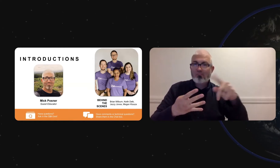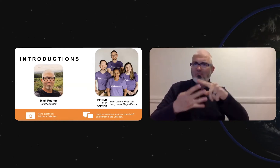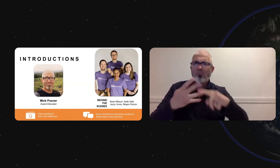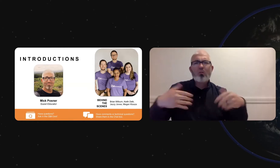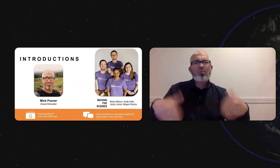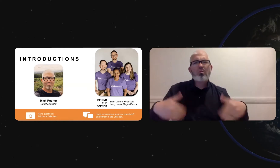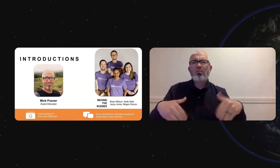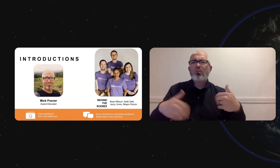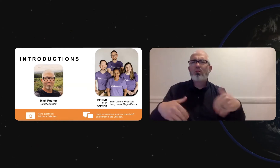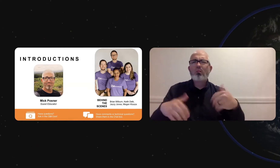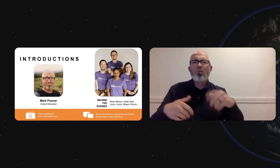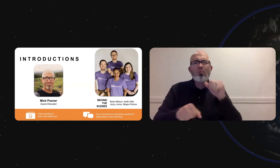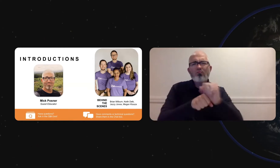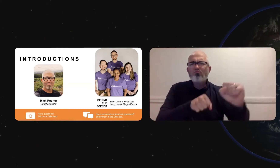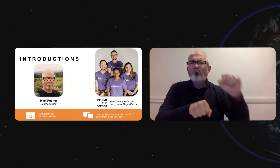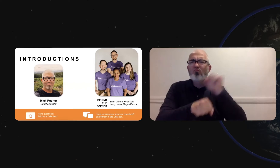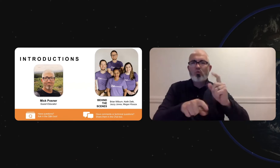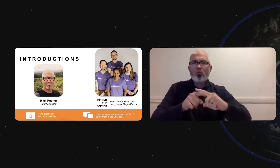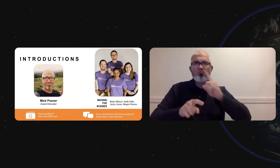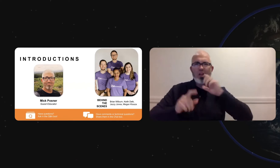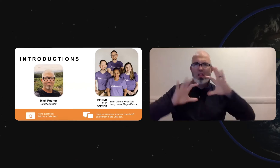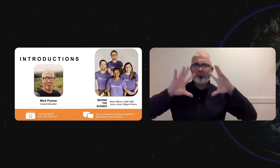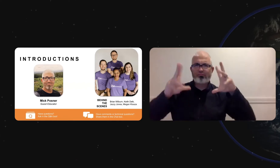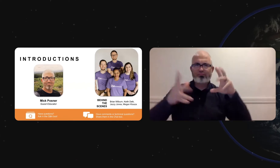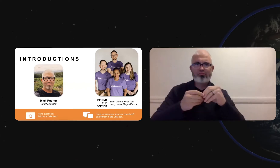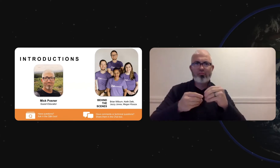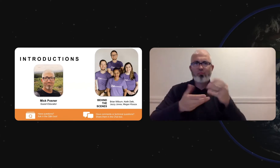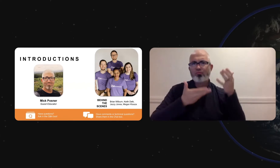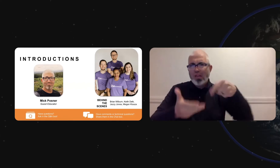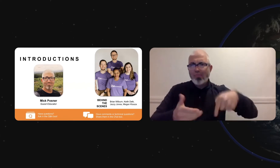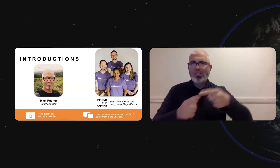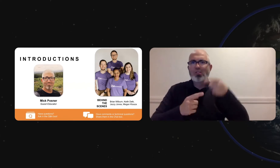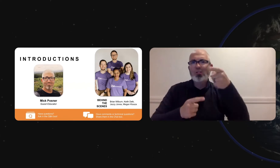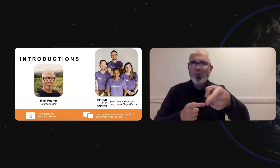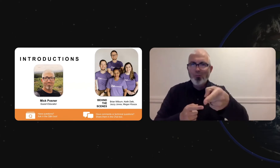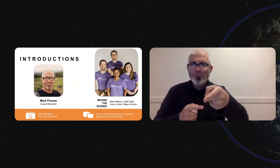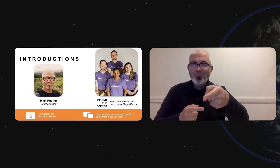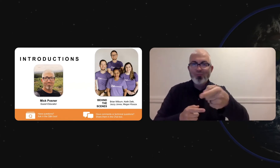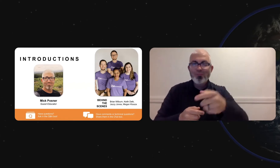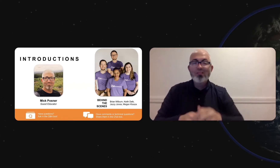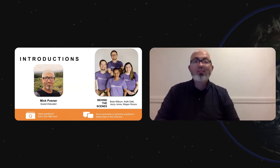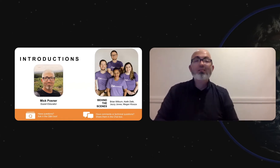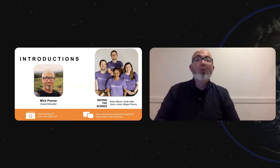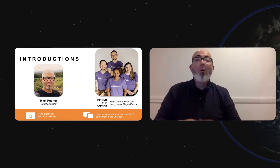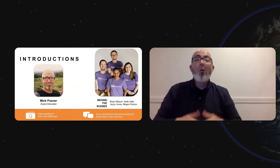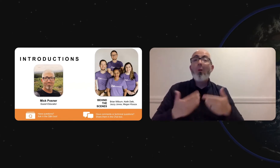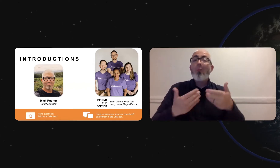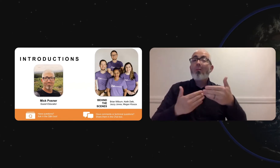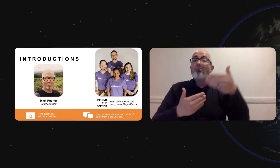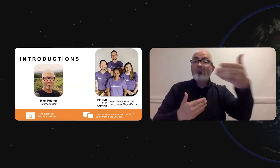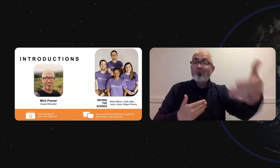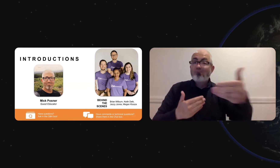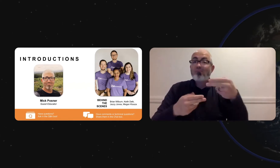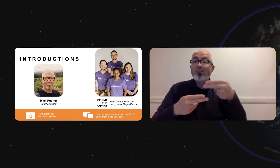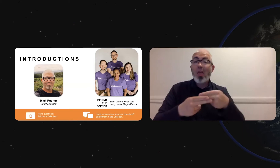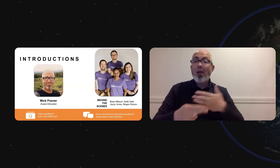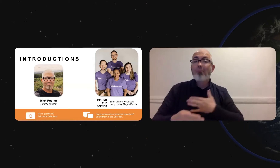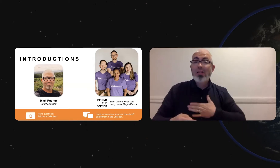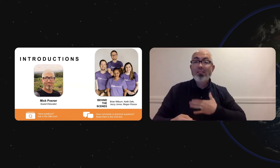These 4 folks are putting in quite a bit of work and have already put in a lot of work to prepare this webinar for you.